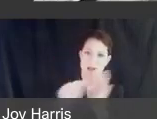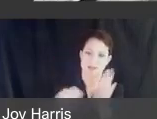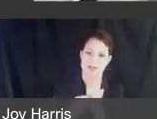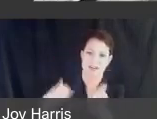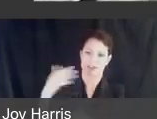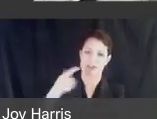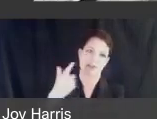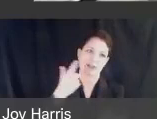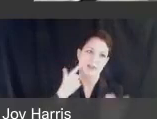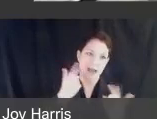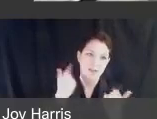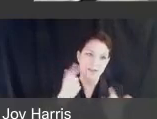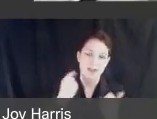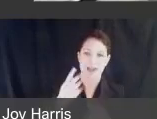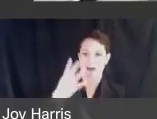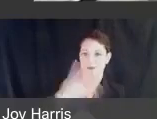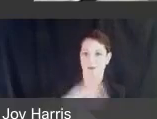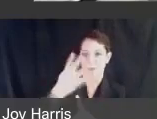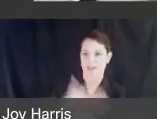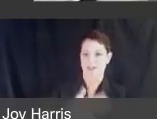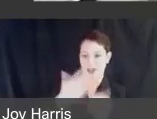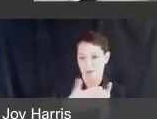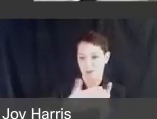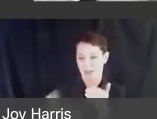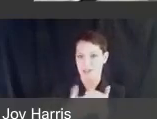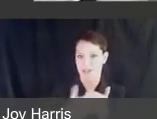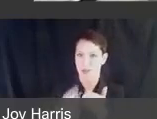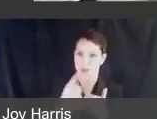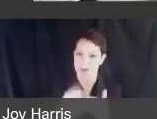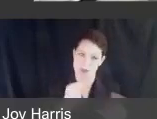five months, which you're staring down the barrel of? What's that look like from your vantage point?